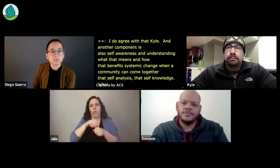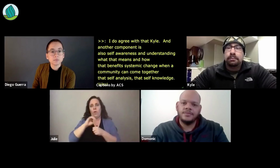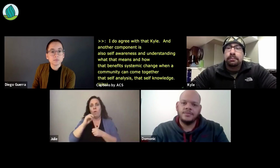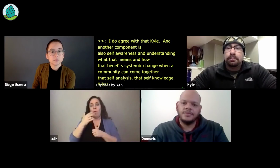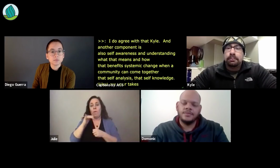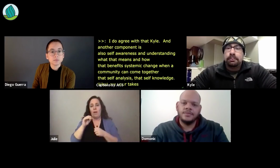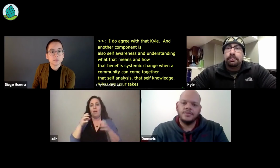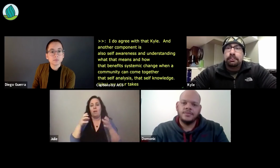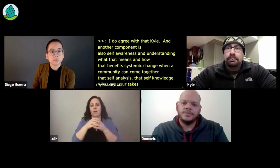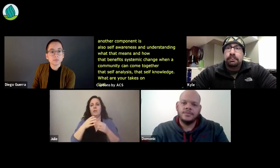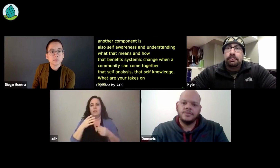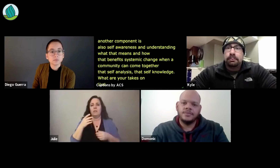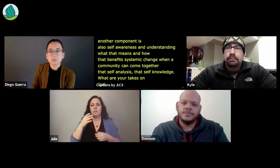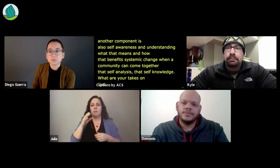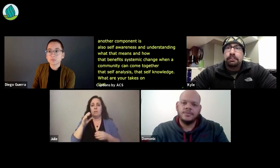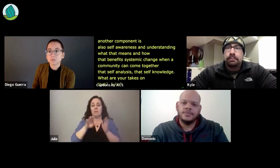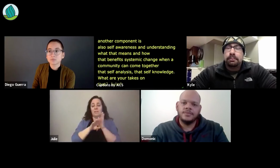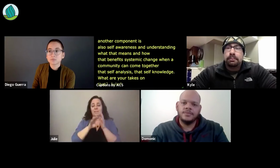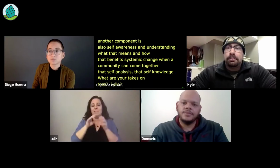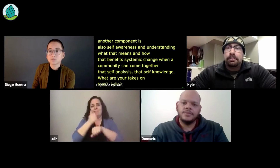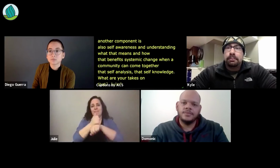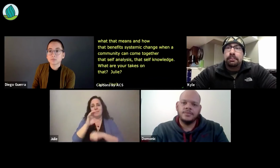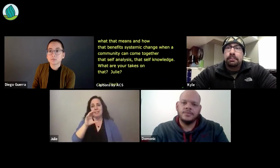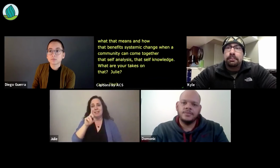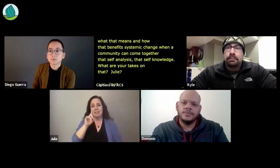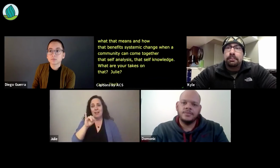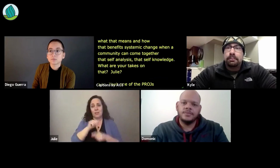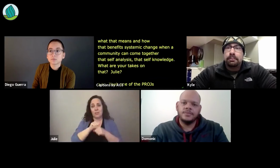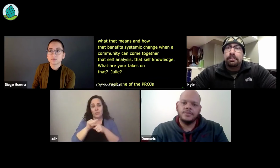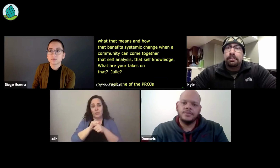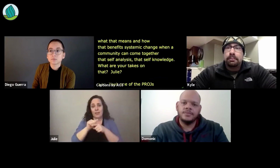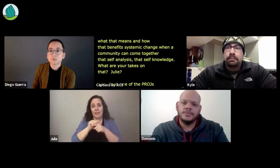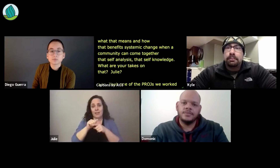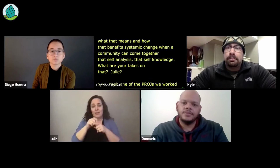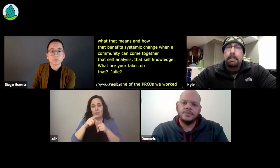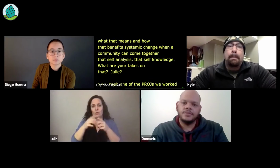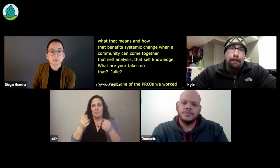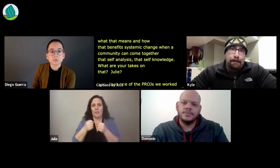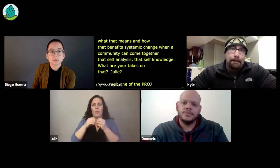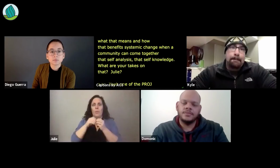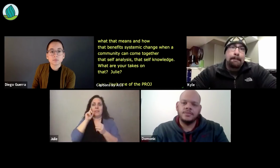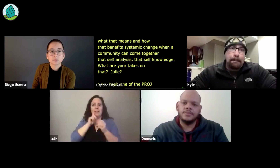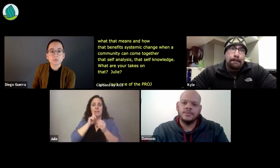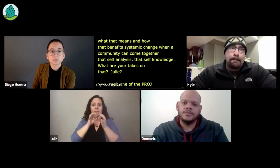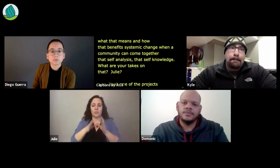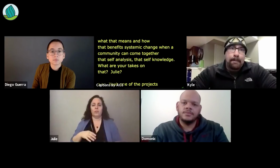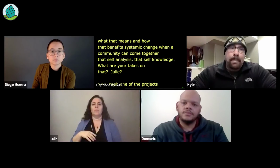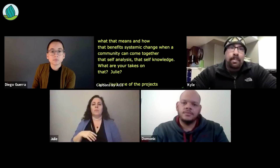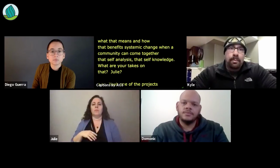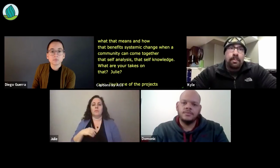was developing CDI training to get more deaf interpreters. We planned the committee.